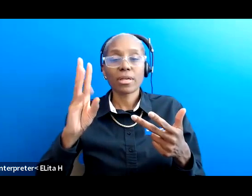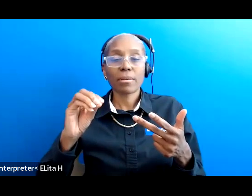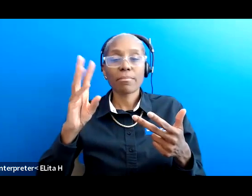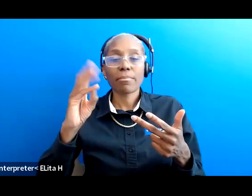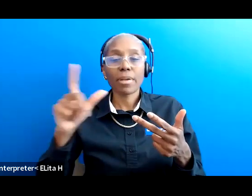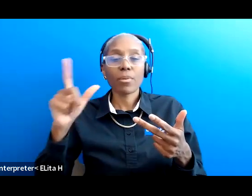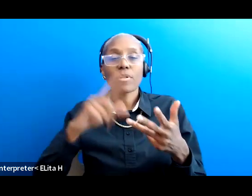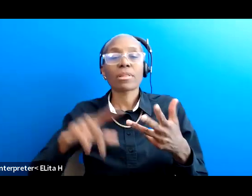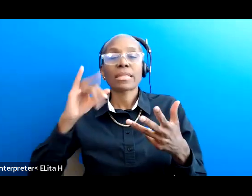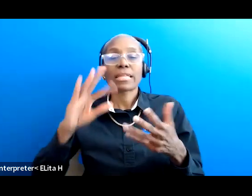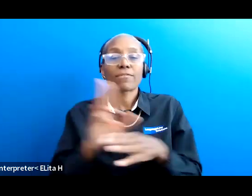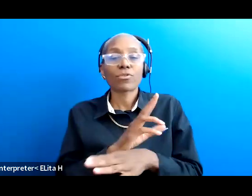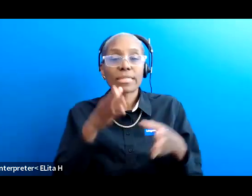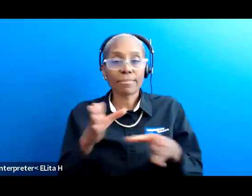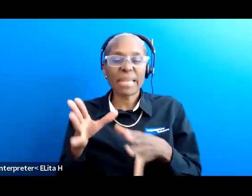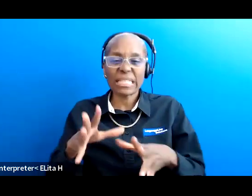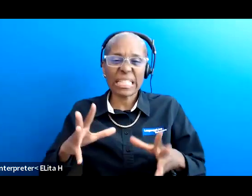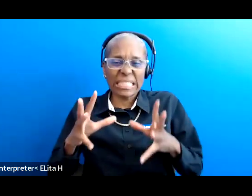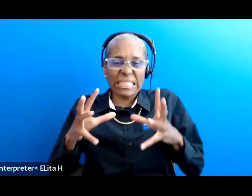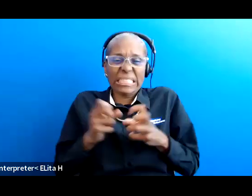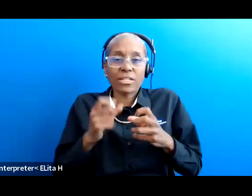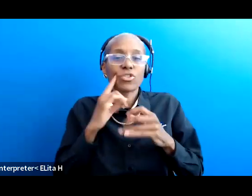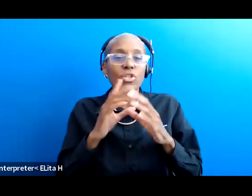If you're wearing pants that are too tight, the skinny jeans, Nurse Linda